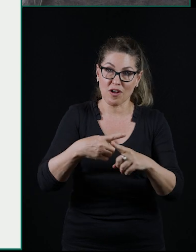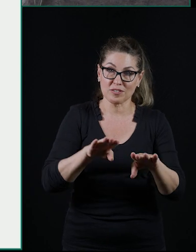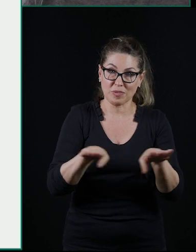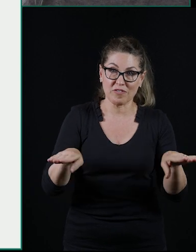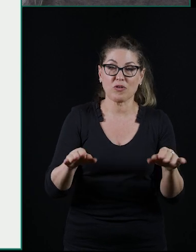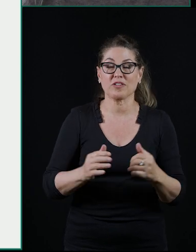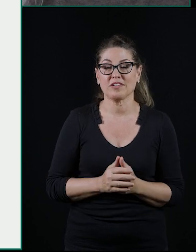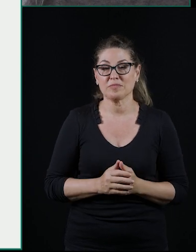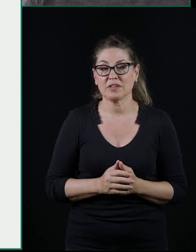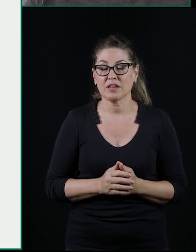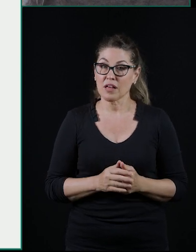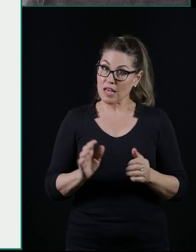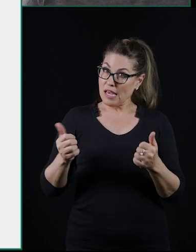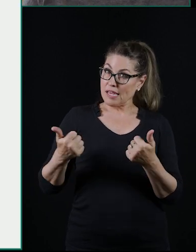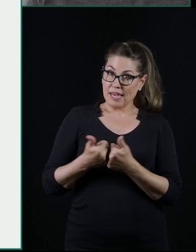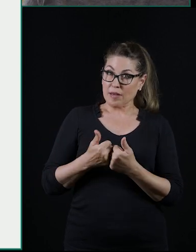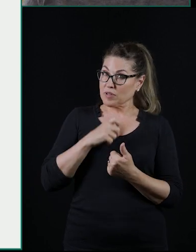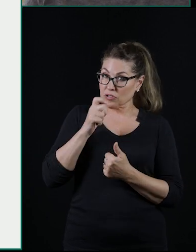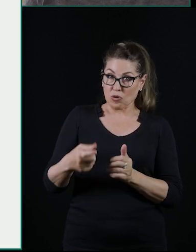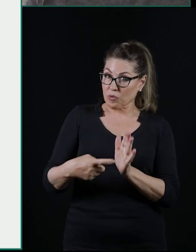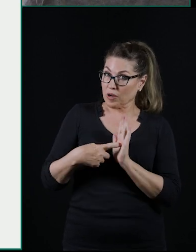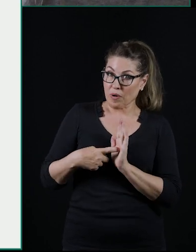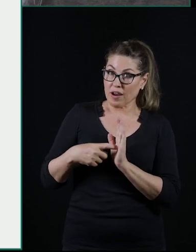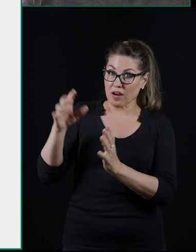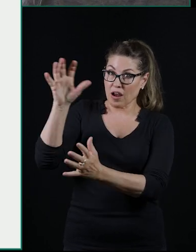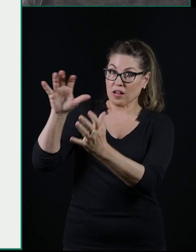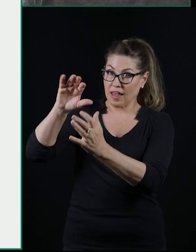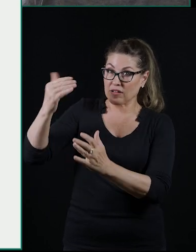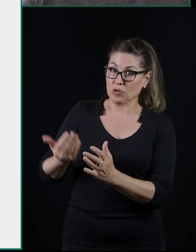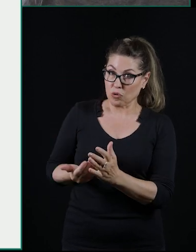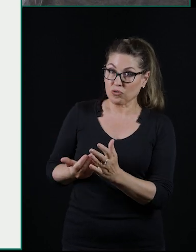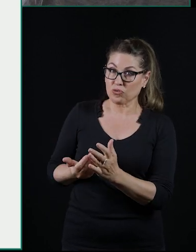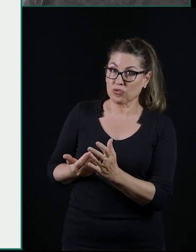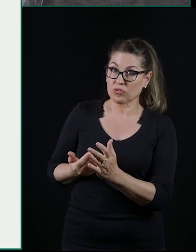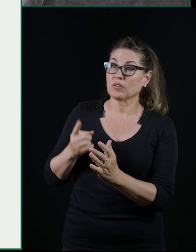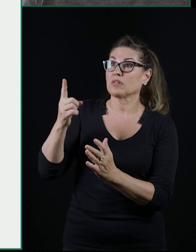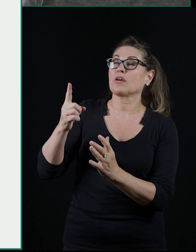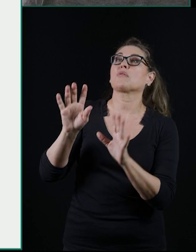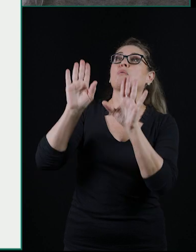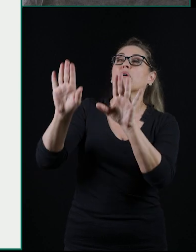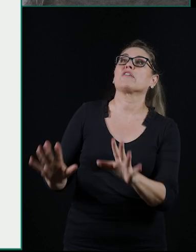Games that do not require a cloud hosted dedicated game server are a great fit